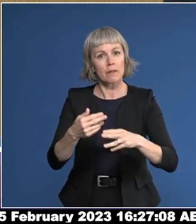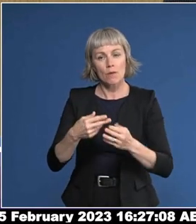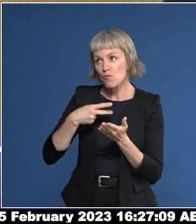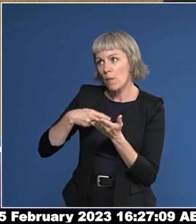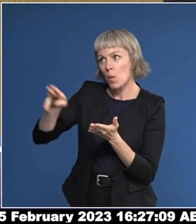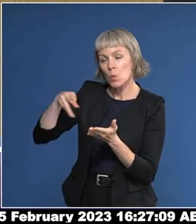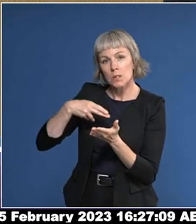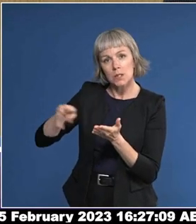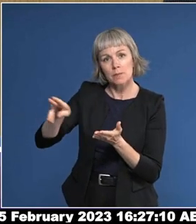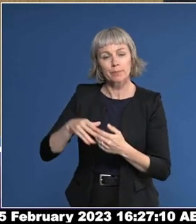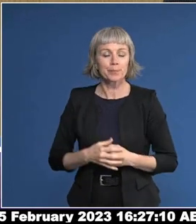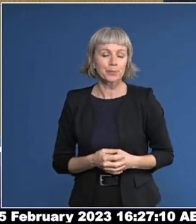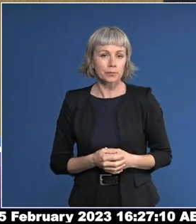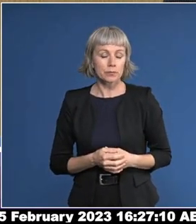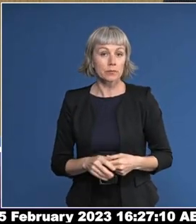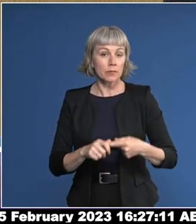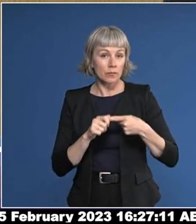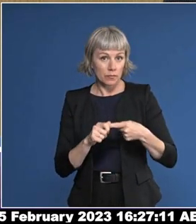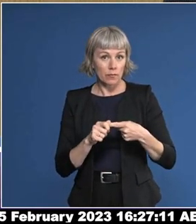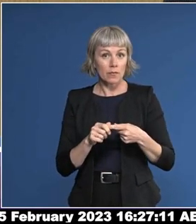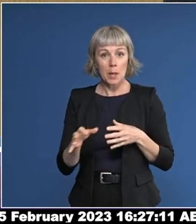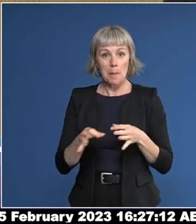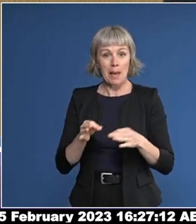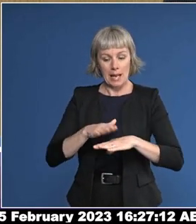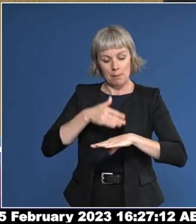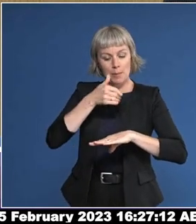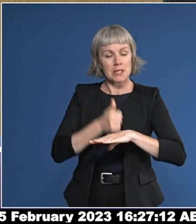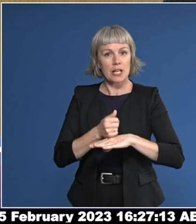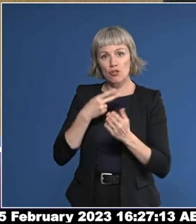to do: one is a plan implementation report, which is typically eight weeks after the